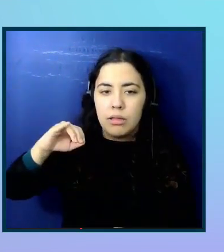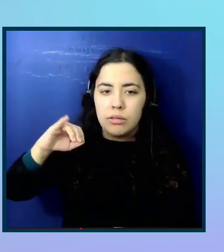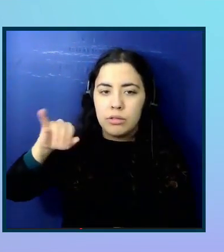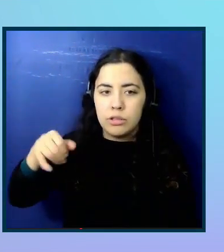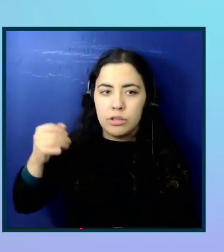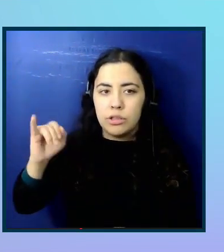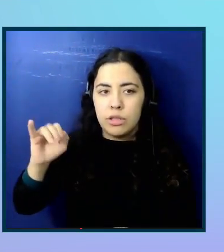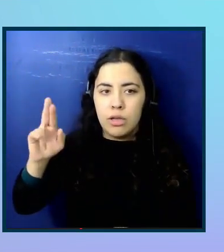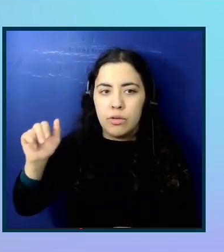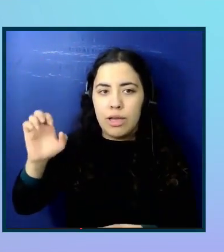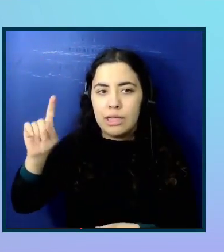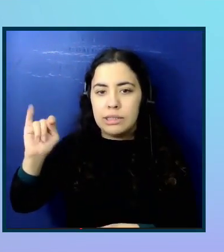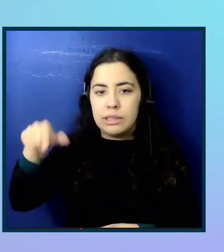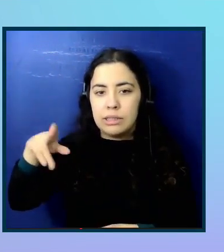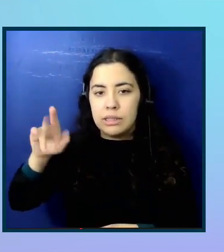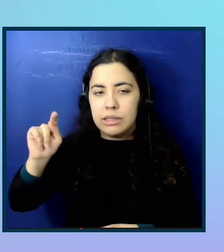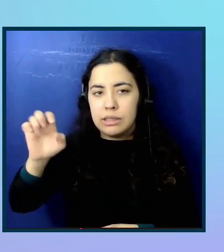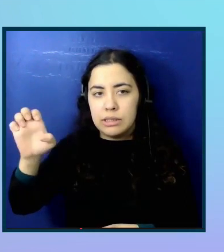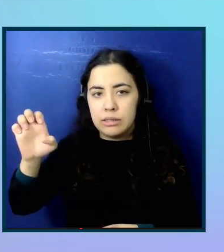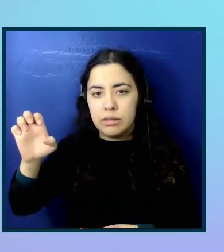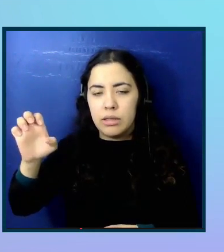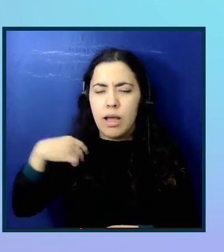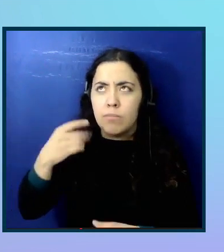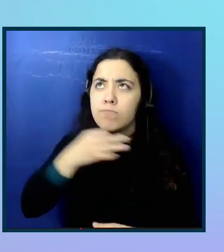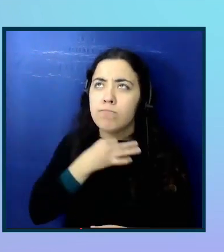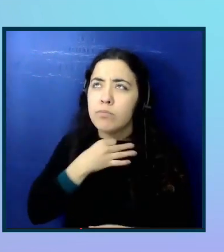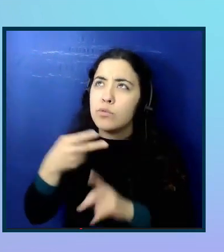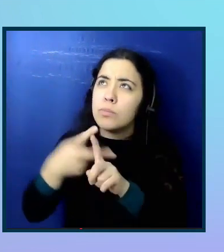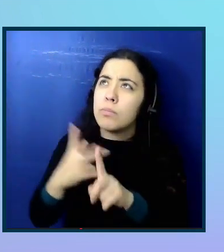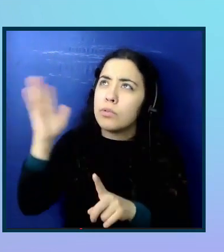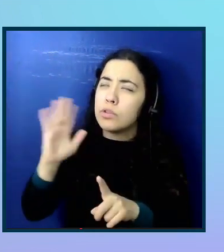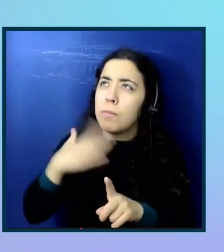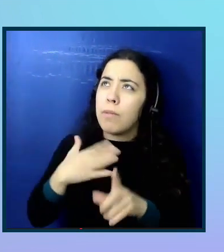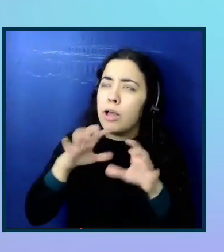What did the component look like two months ago or something like that, I will go back to the Jira ticket